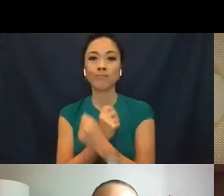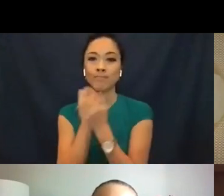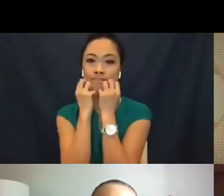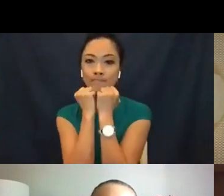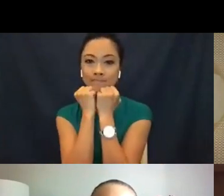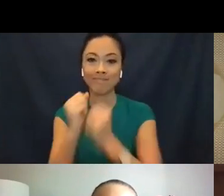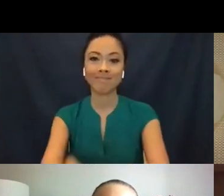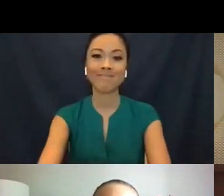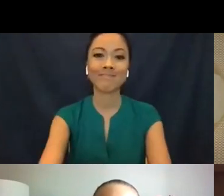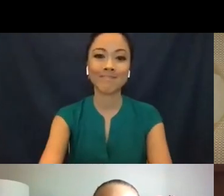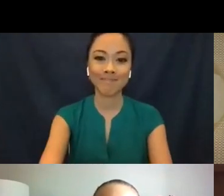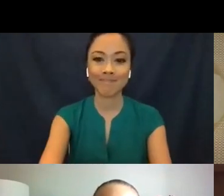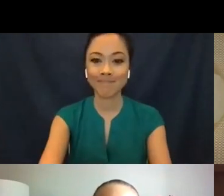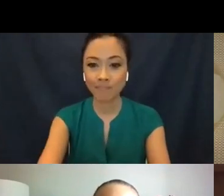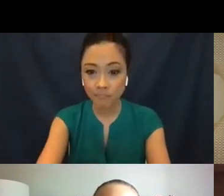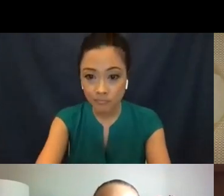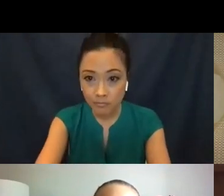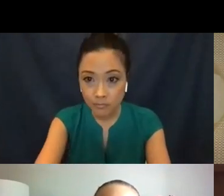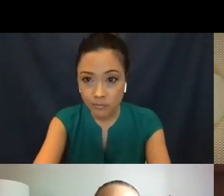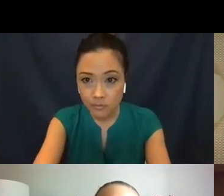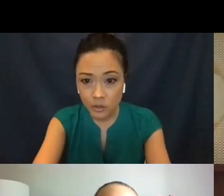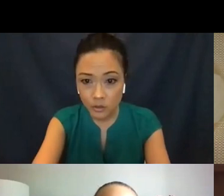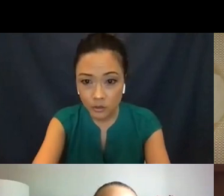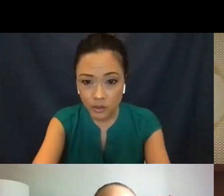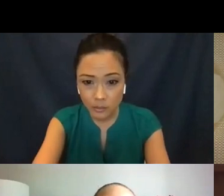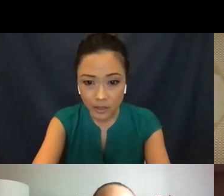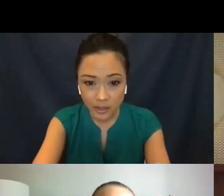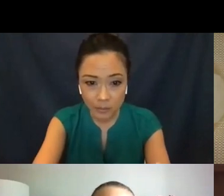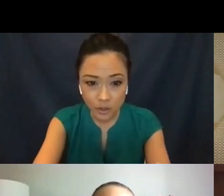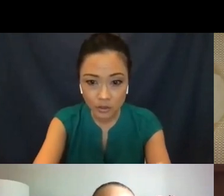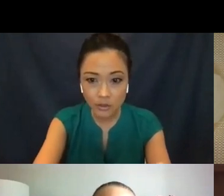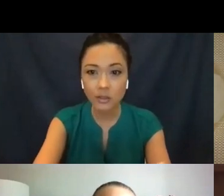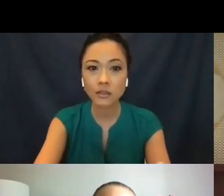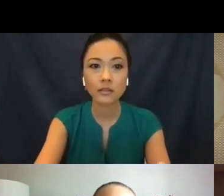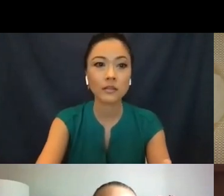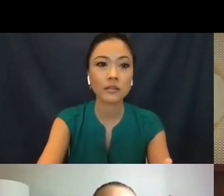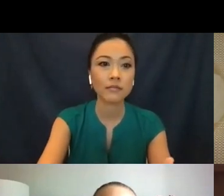for that. And thanks for what DTH has done and what they mean for us in New York and